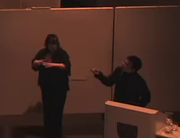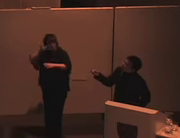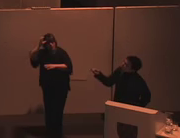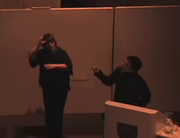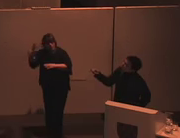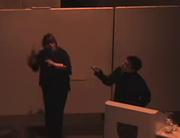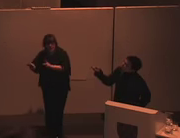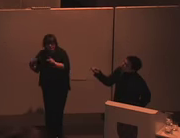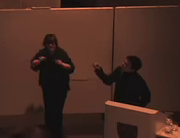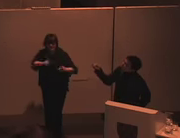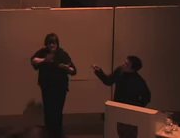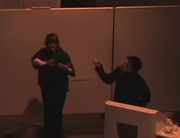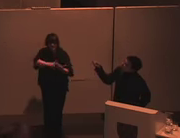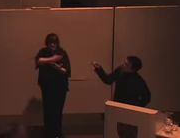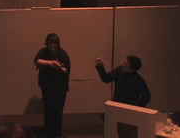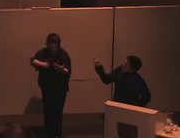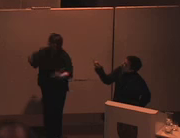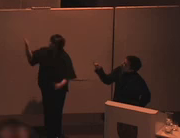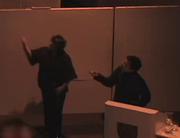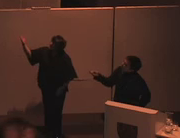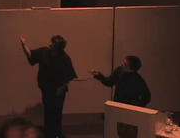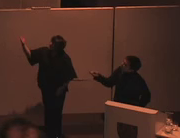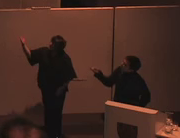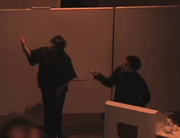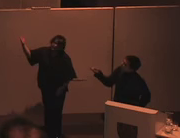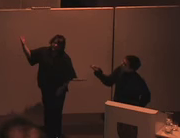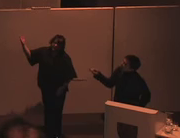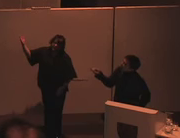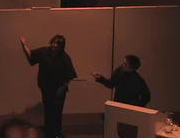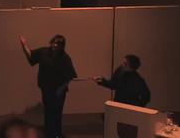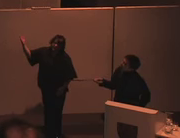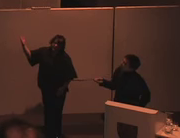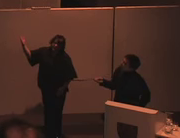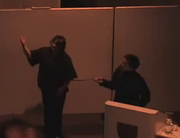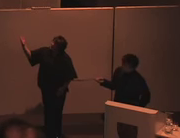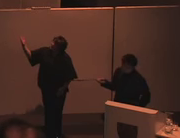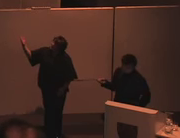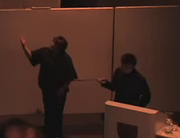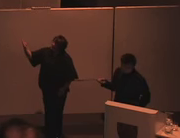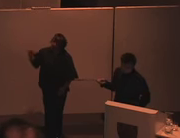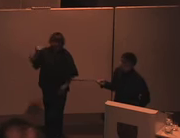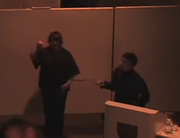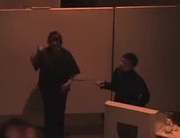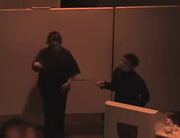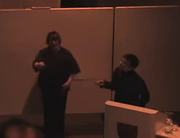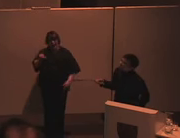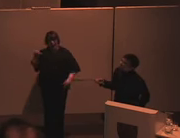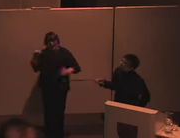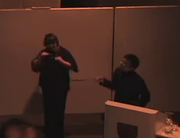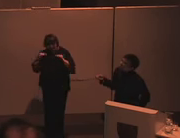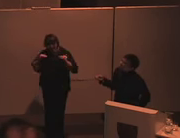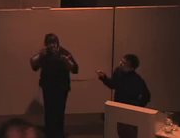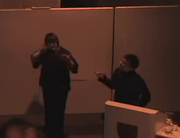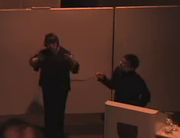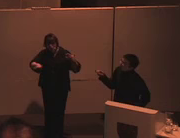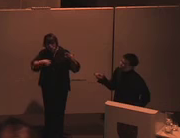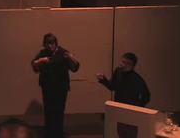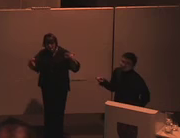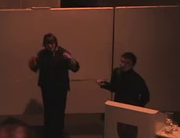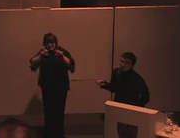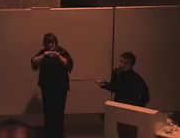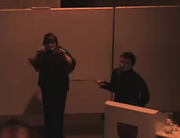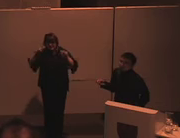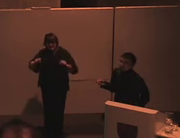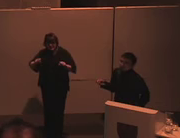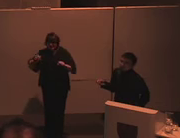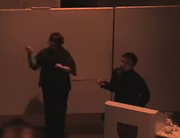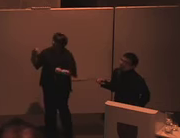These lines are the grid system of the modern architecture.